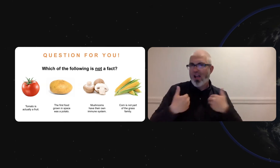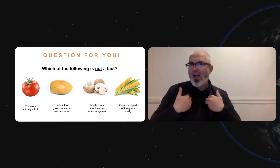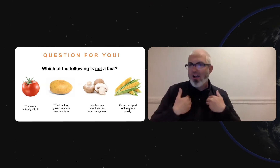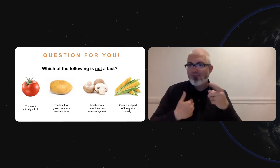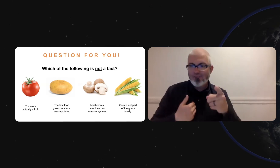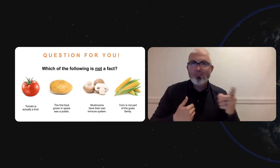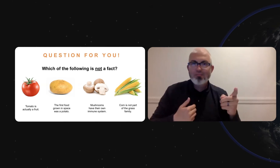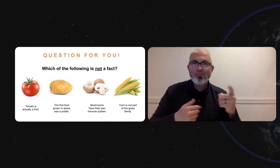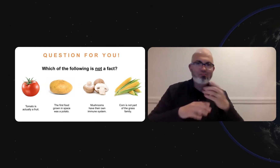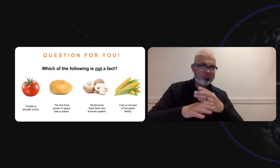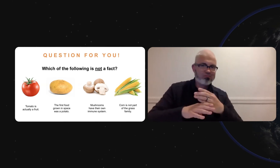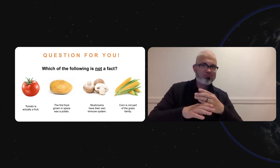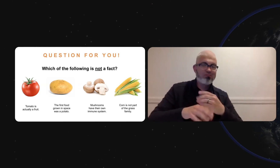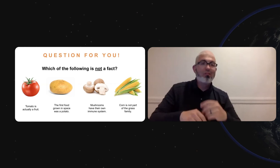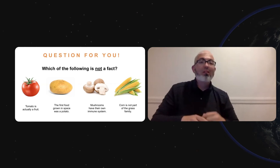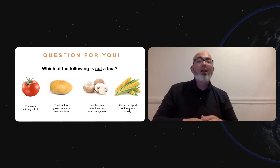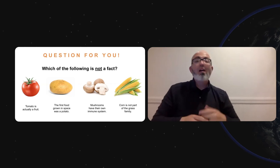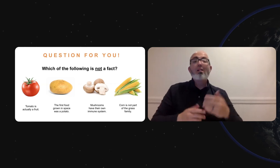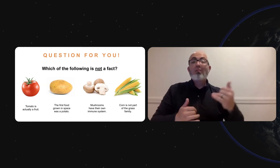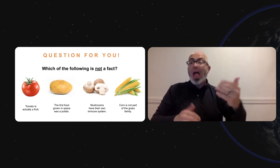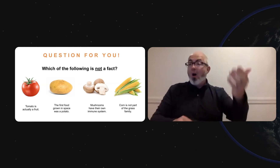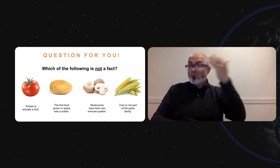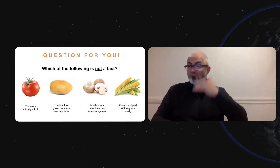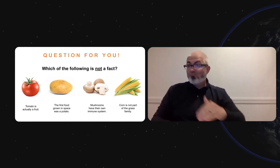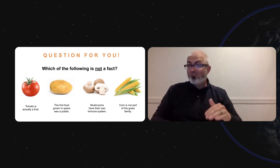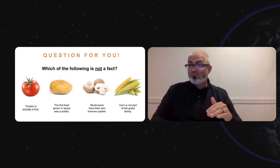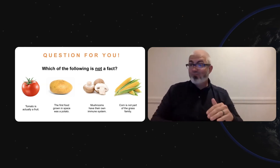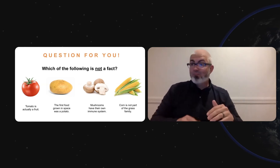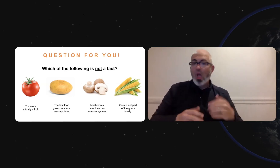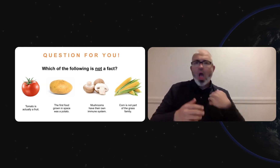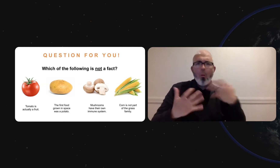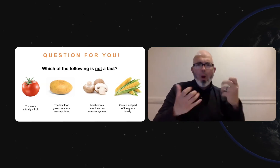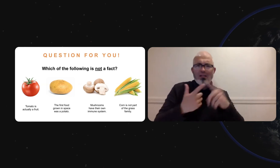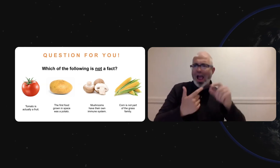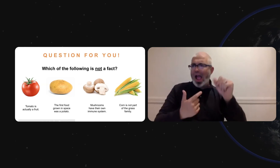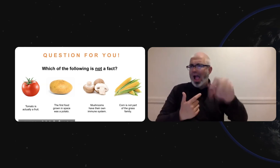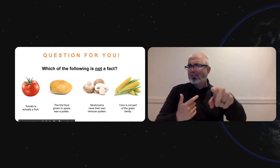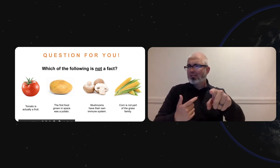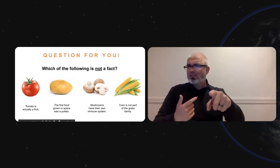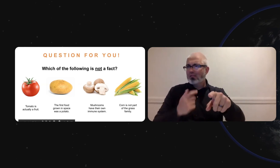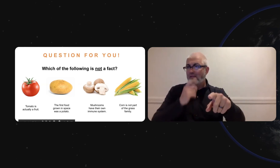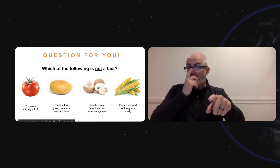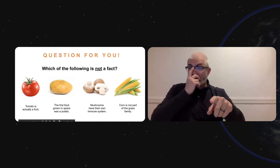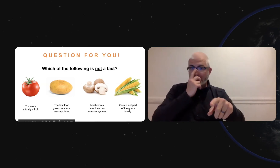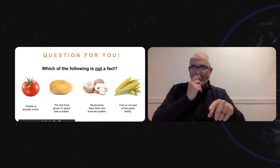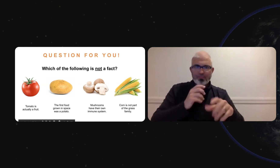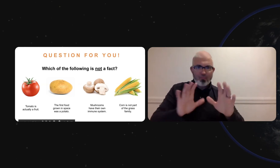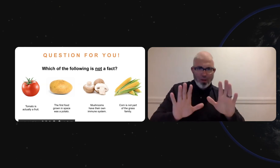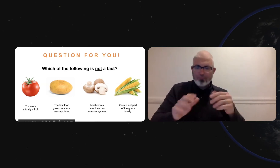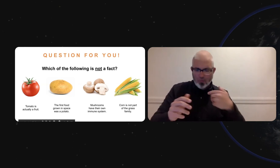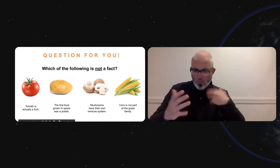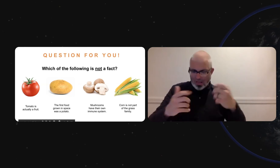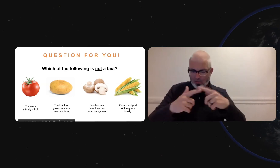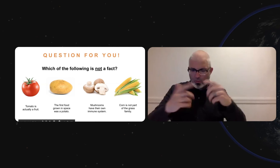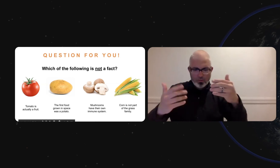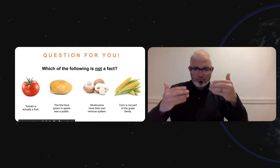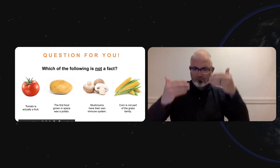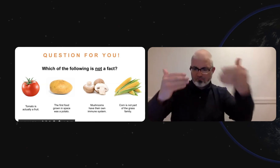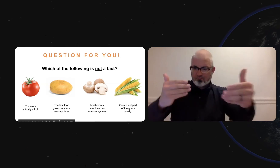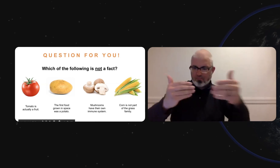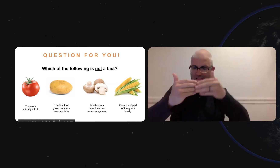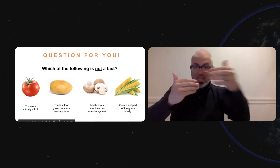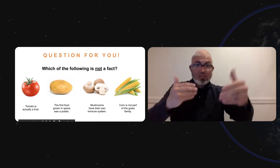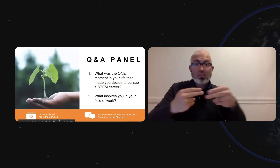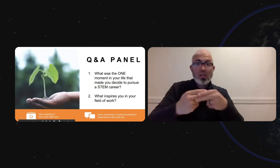viruses and bacteria.